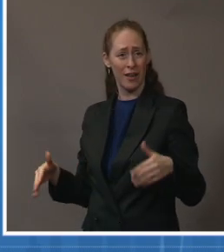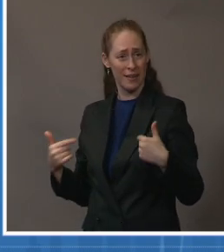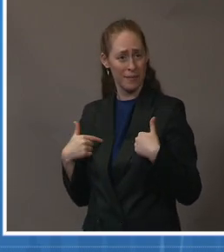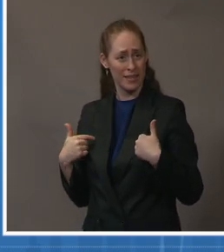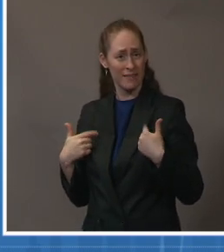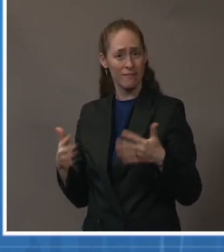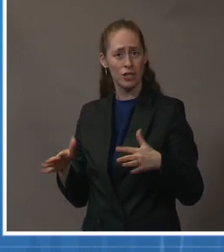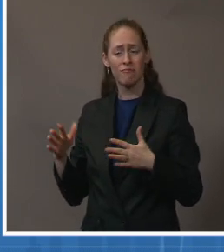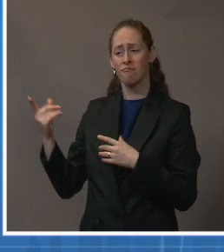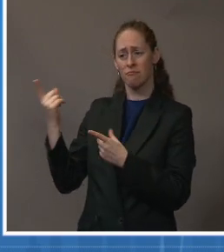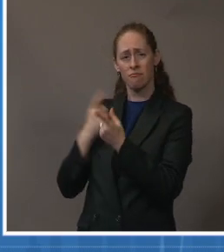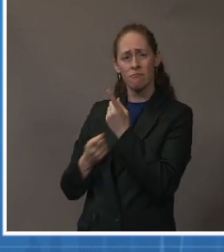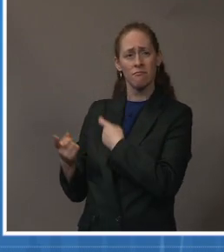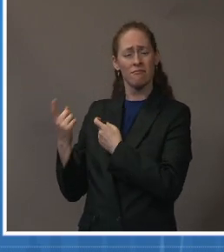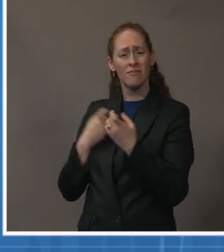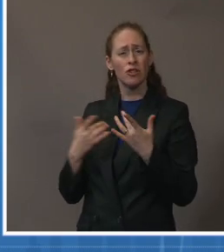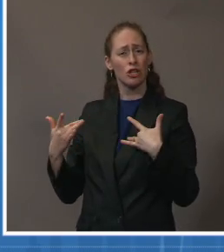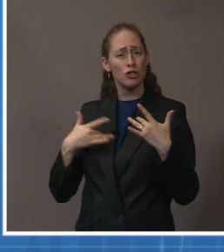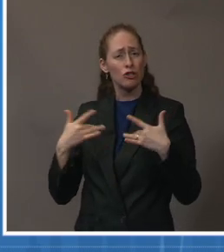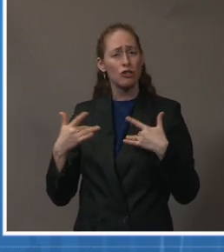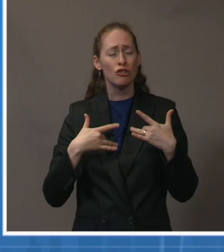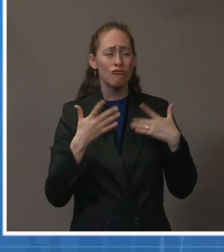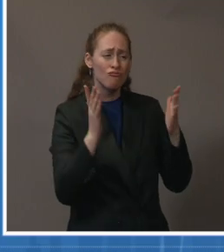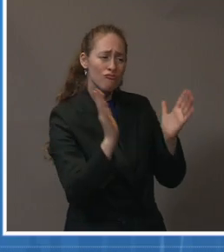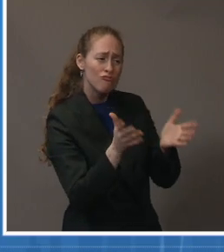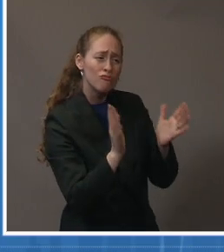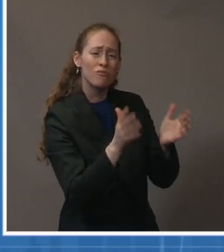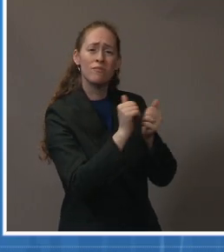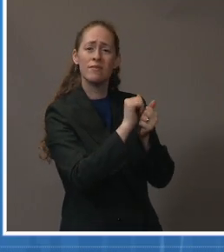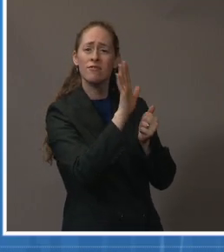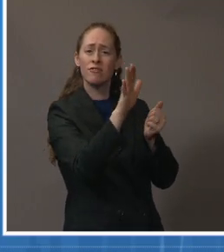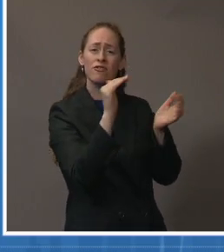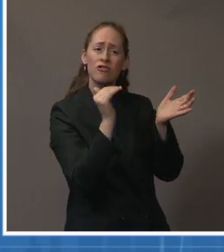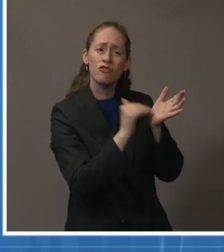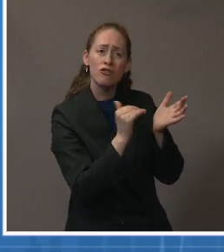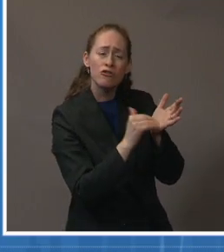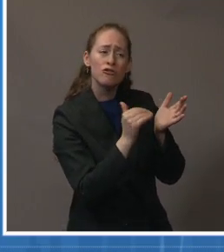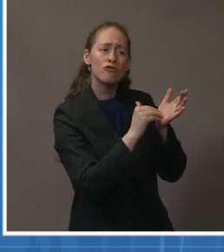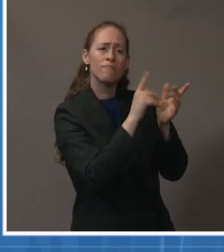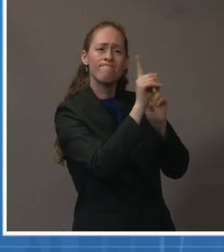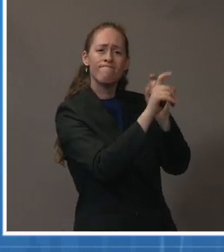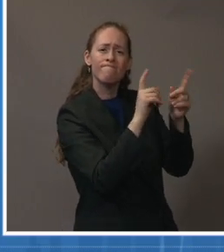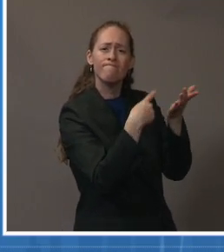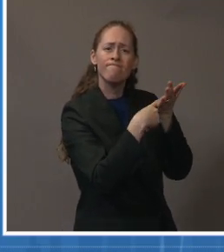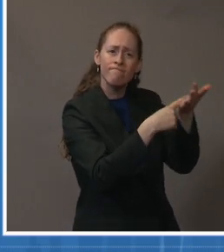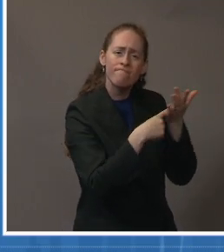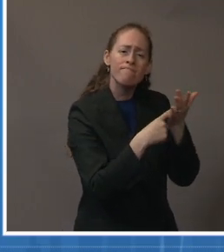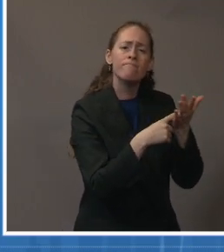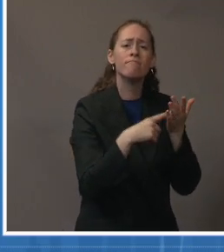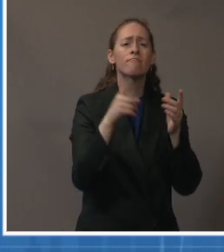please talk with your child's healthcare provider, your local department of public health, or your local pharmacist.